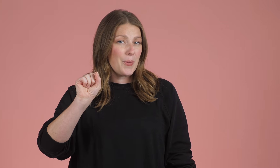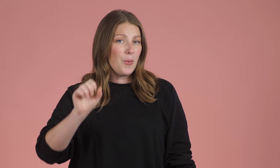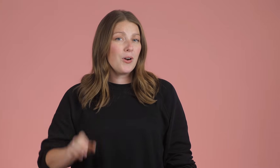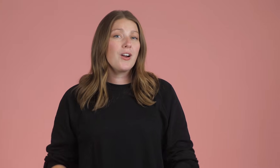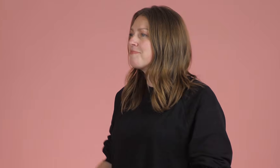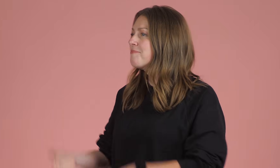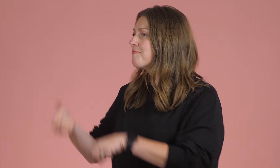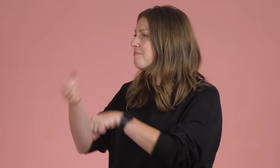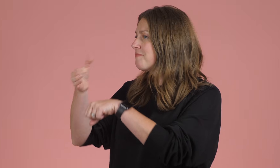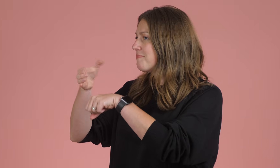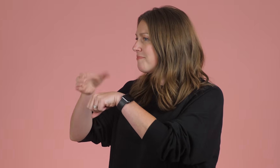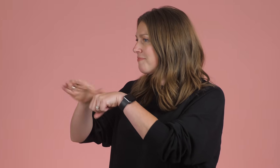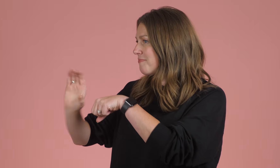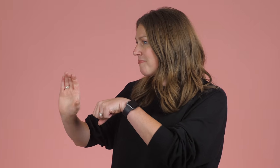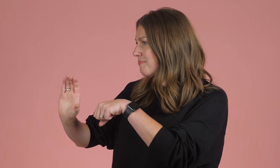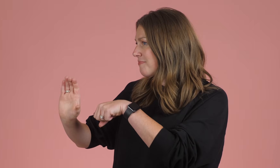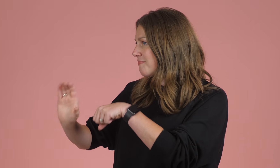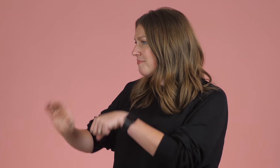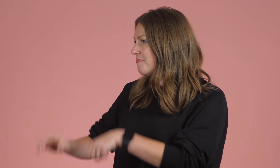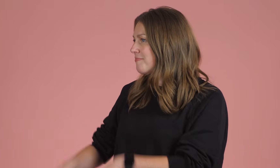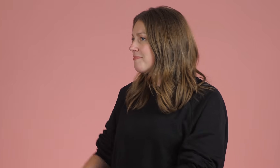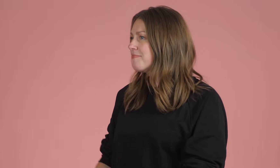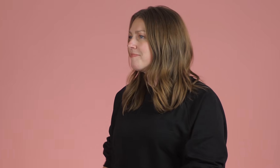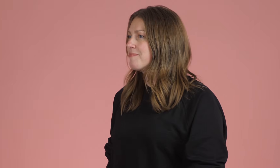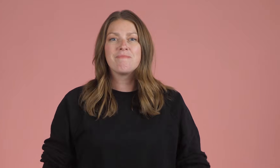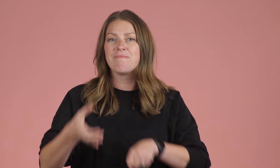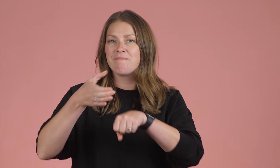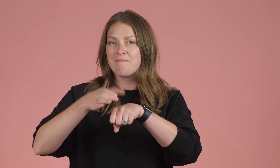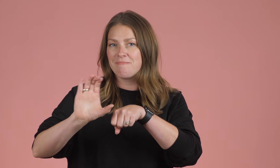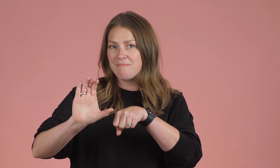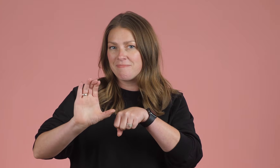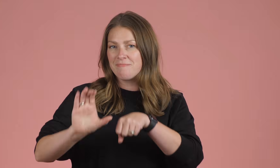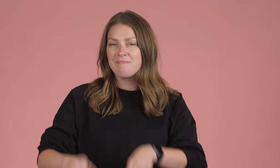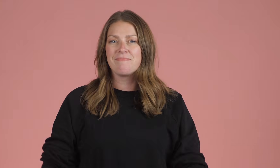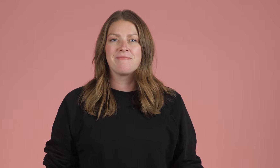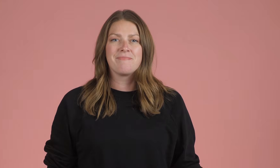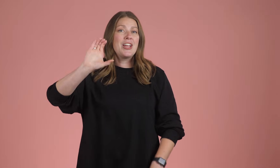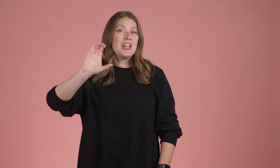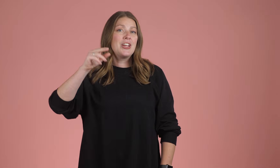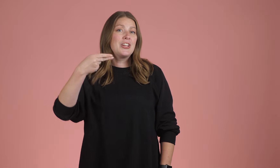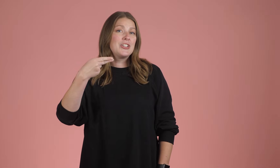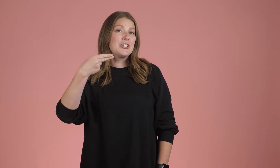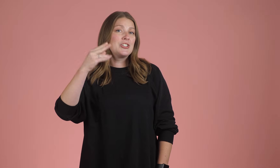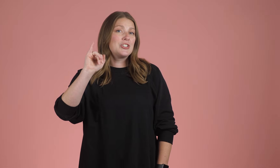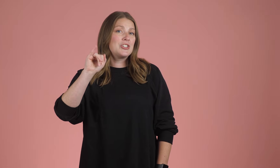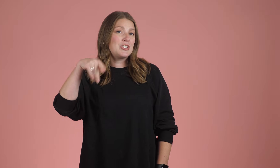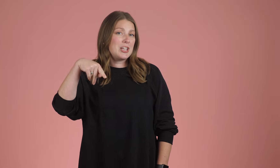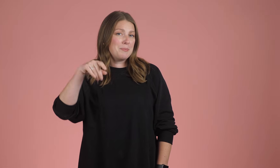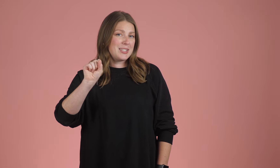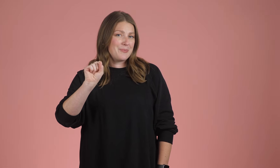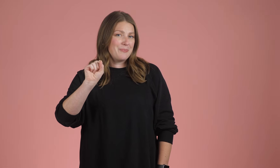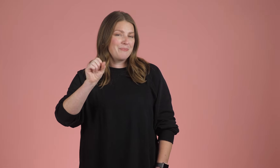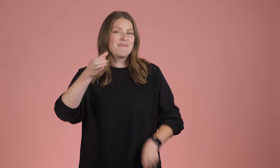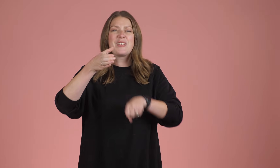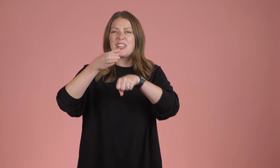or a non-dominant fist with a C for your dominant hand. Chips.